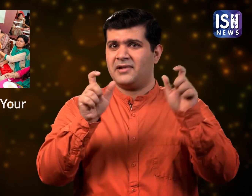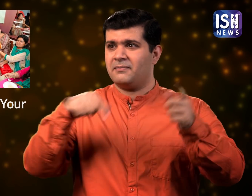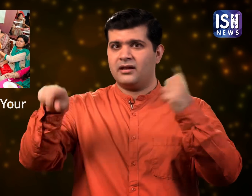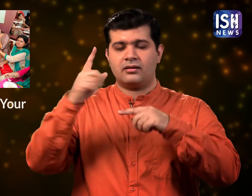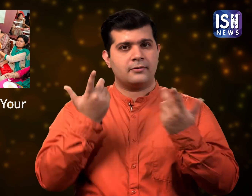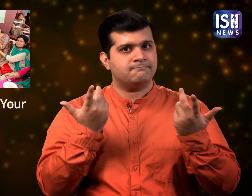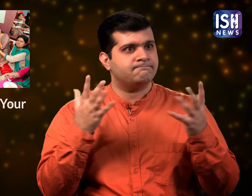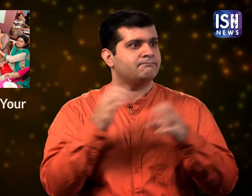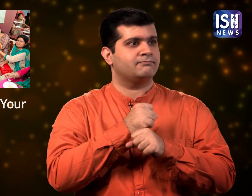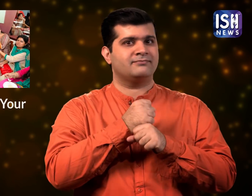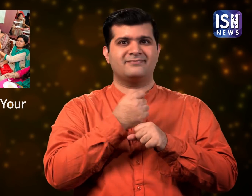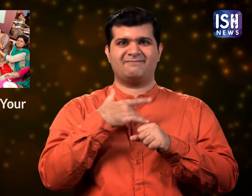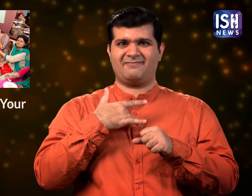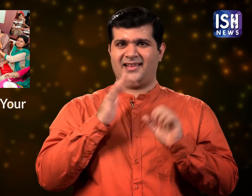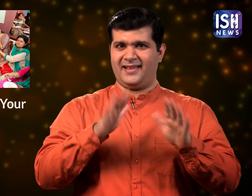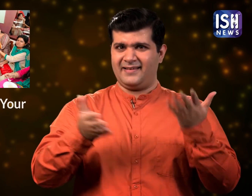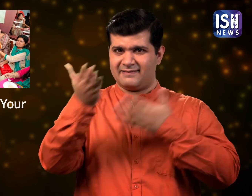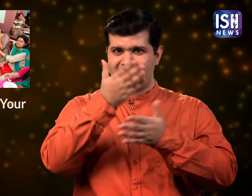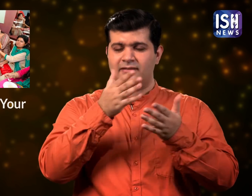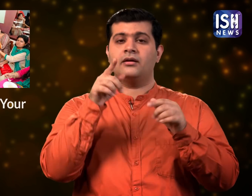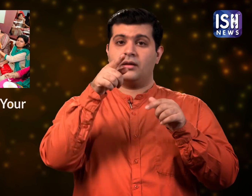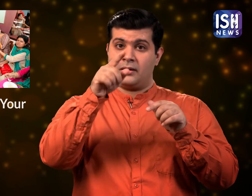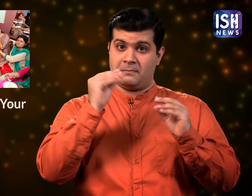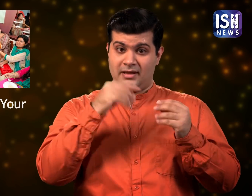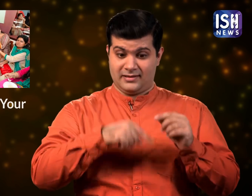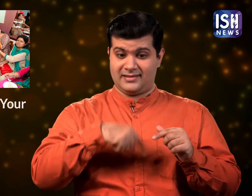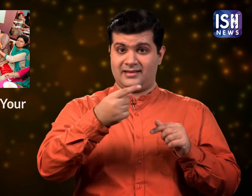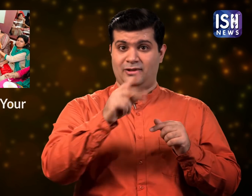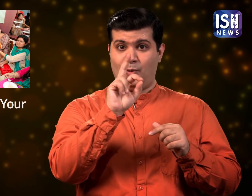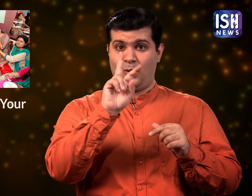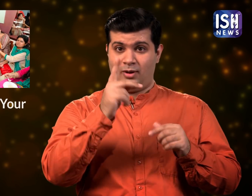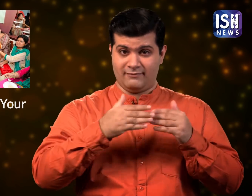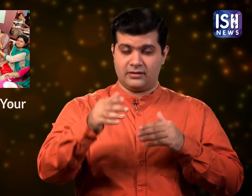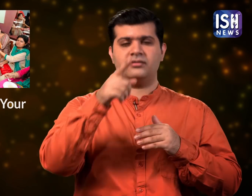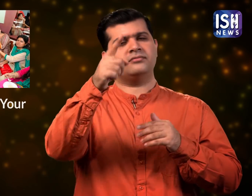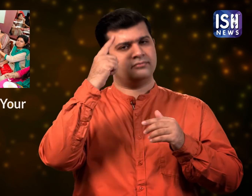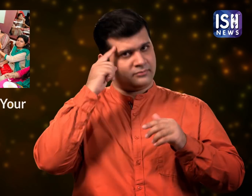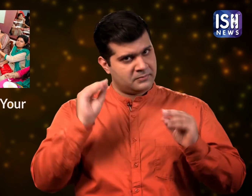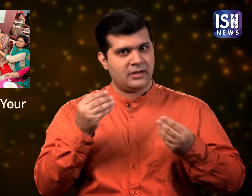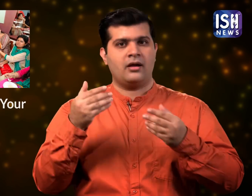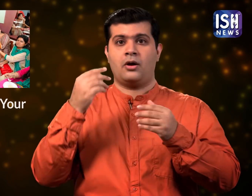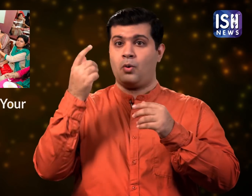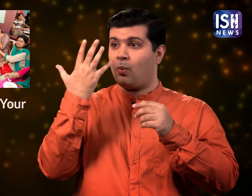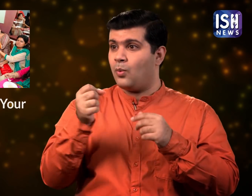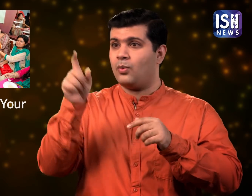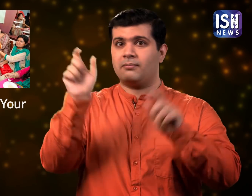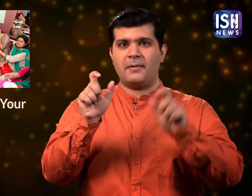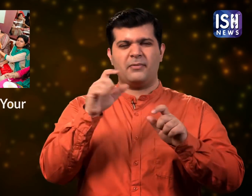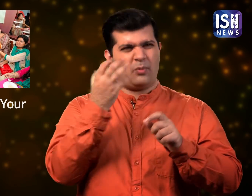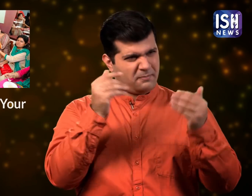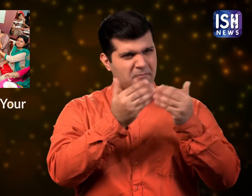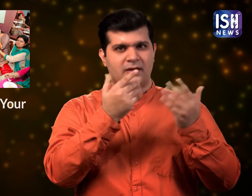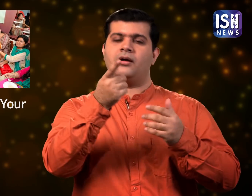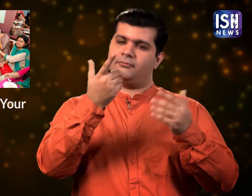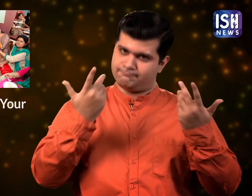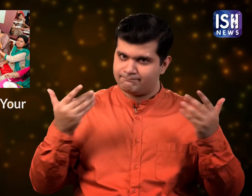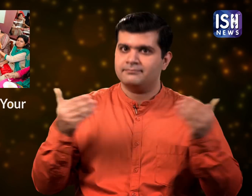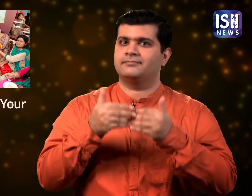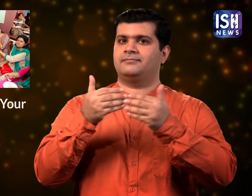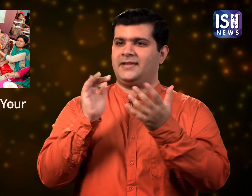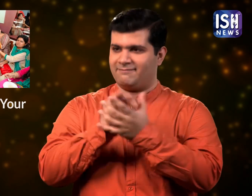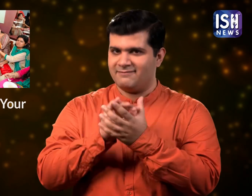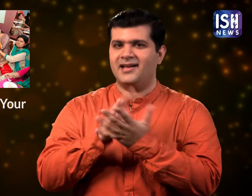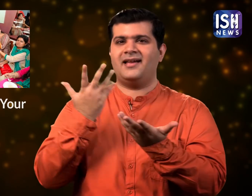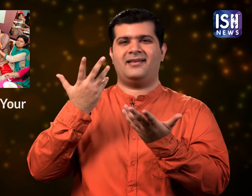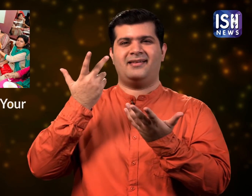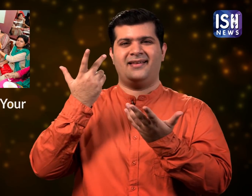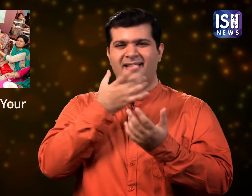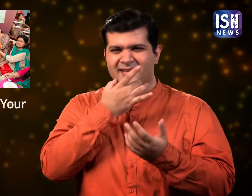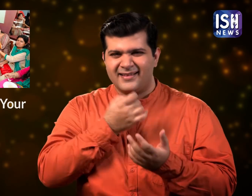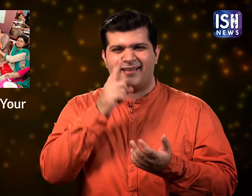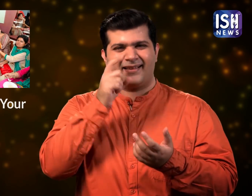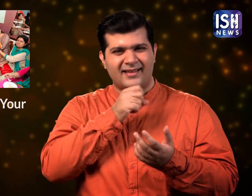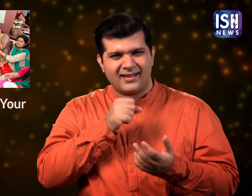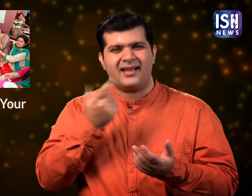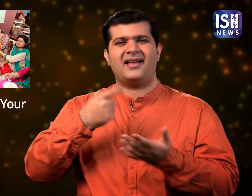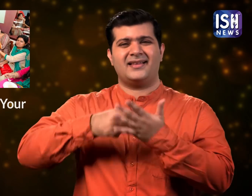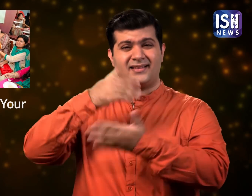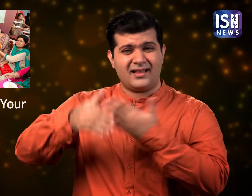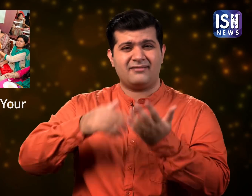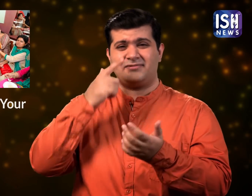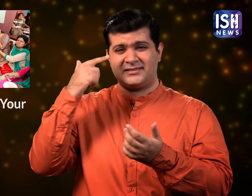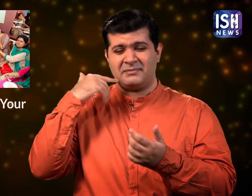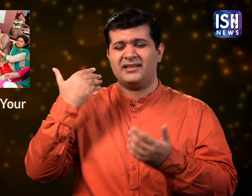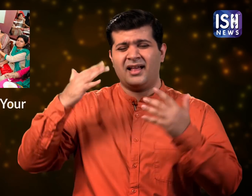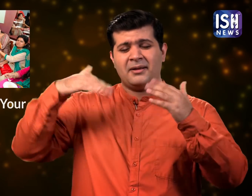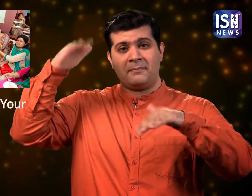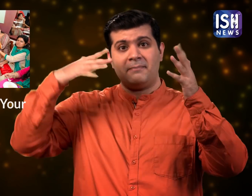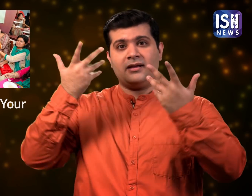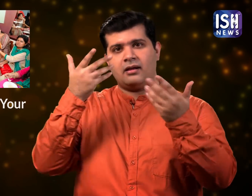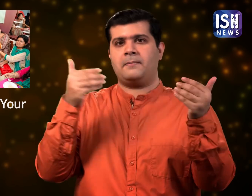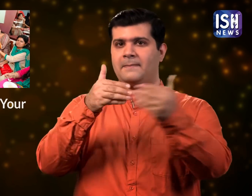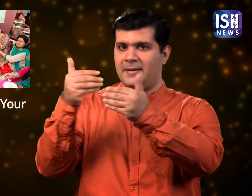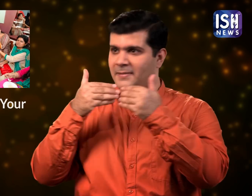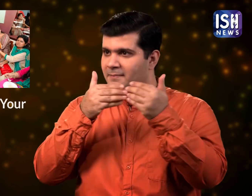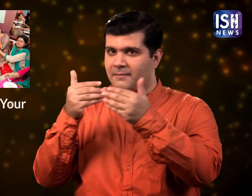We missed meeting people. So in 2021 meet whom you want. Be it grandparents, relatives etc.